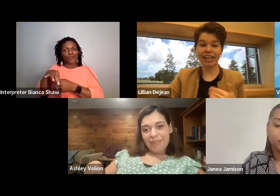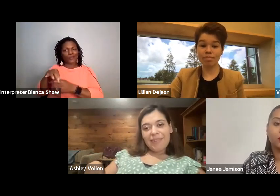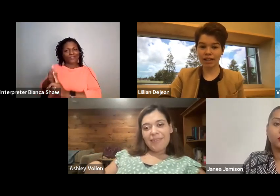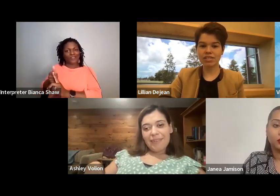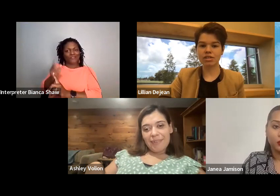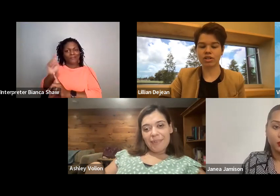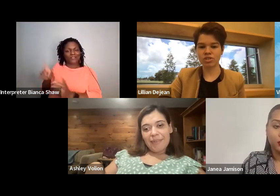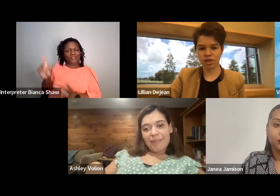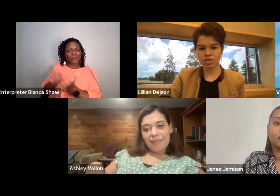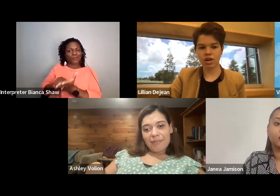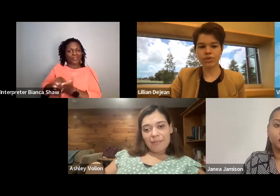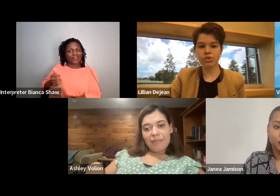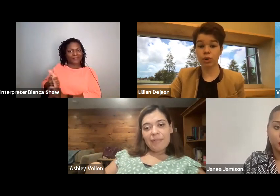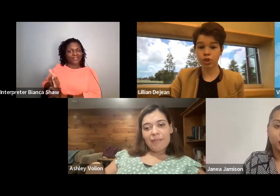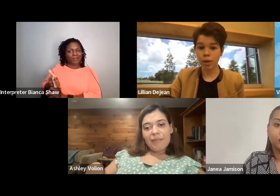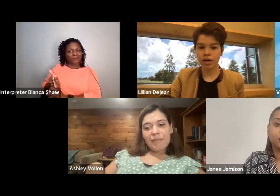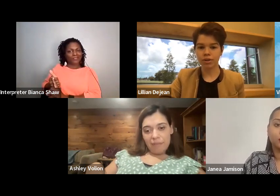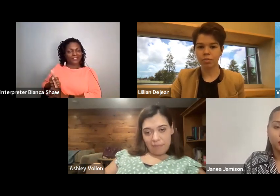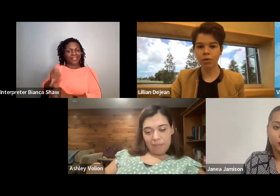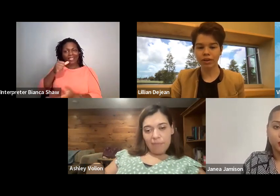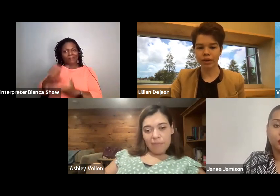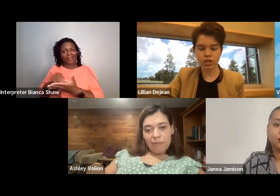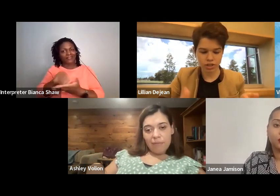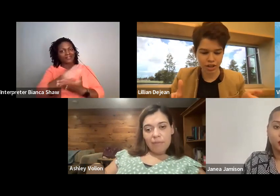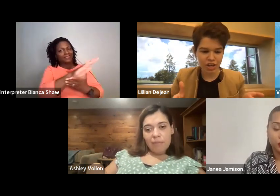It to the registrar's office or drop it off in a polling location.